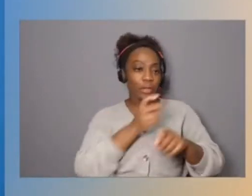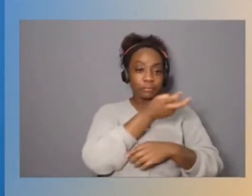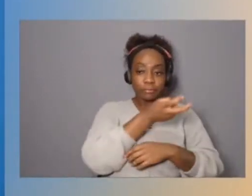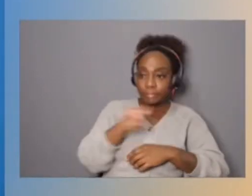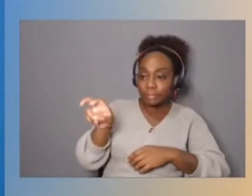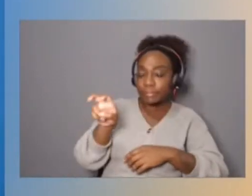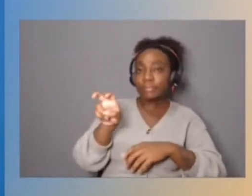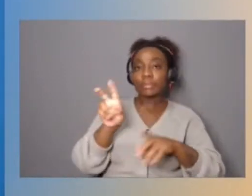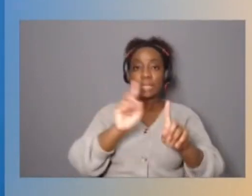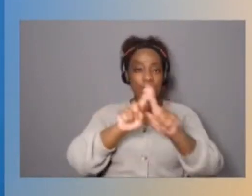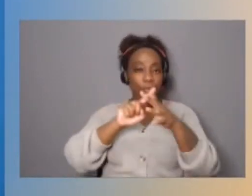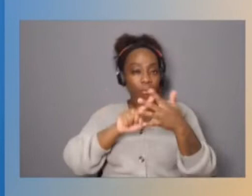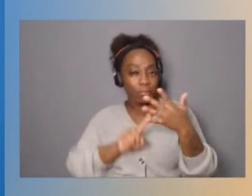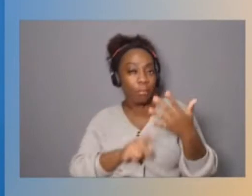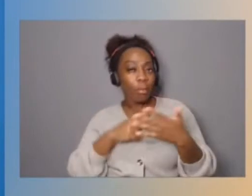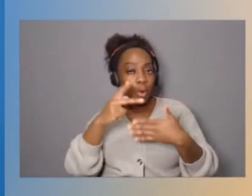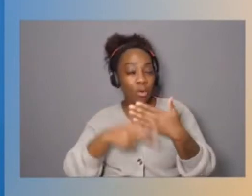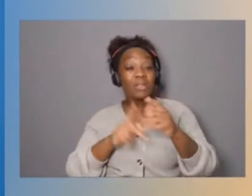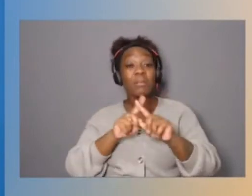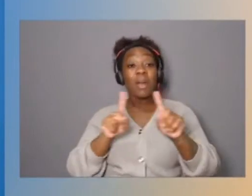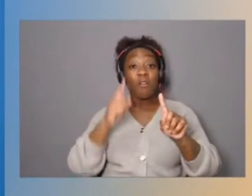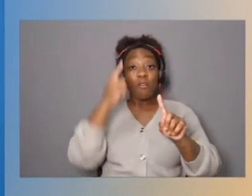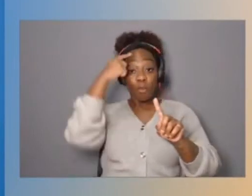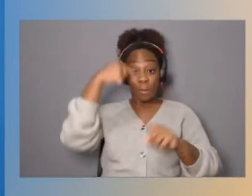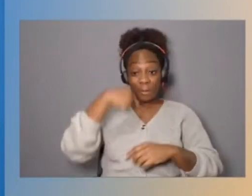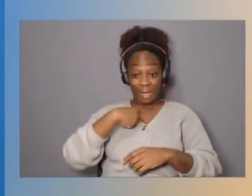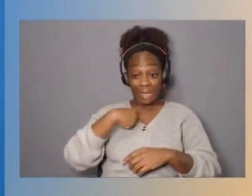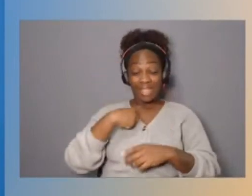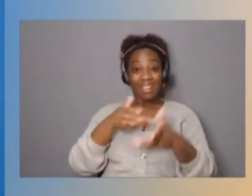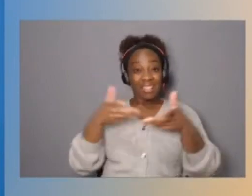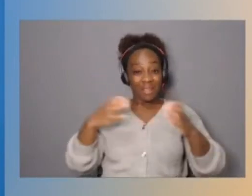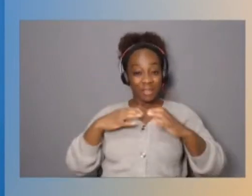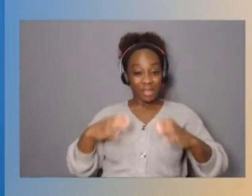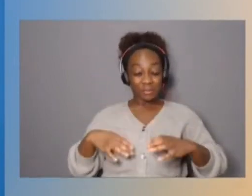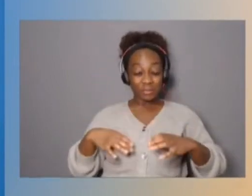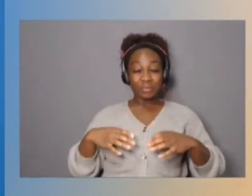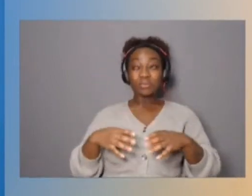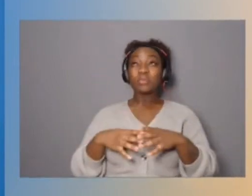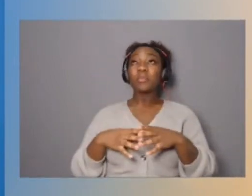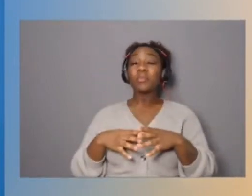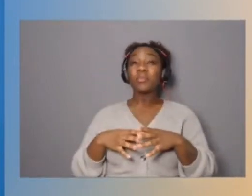But I think for me, and for a lot of our customers, nothing tells the story better